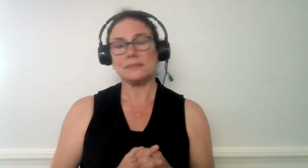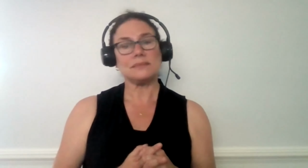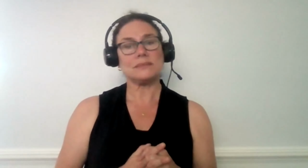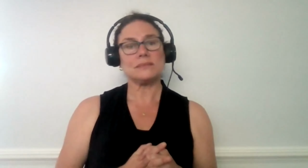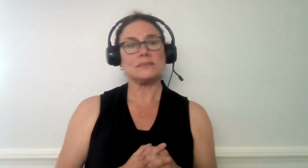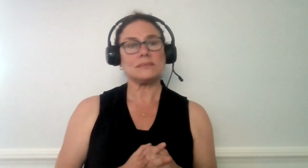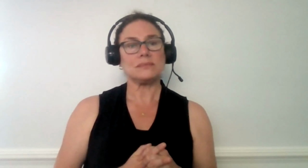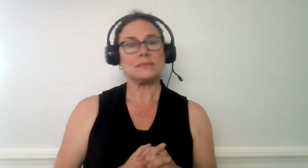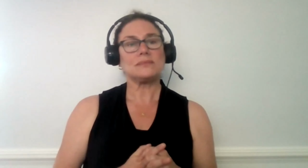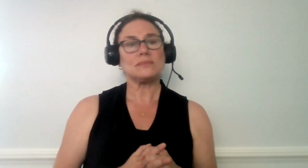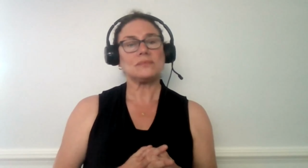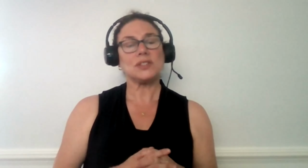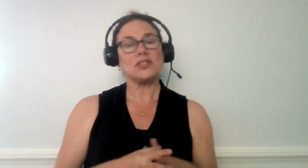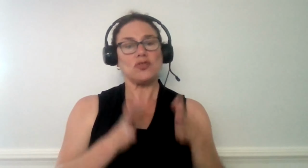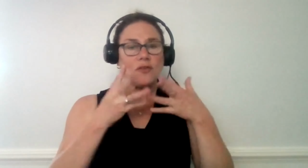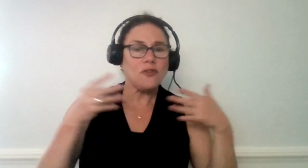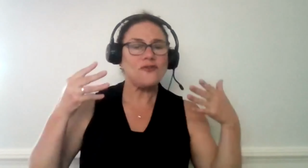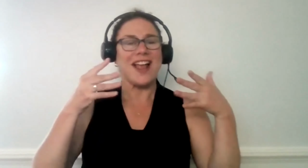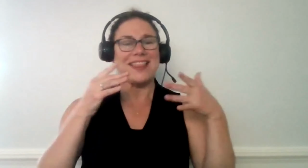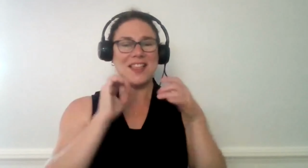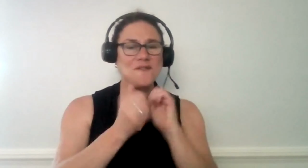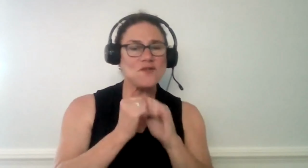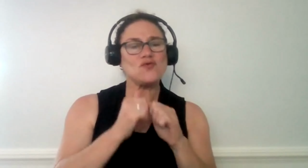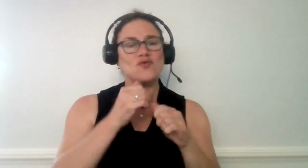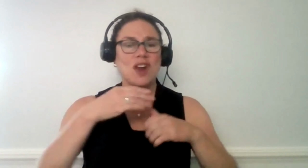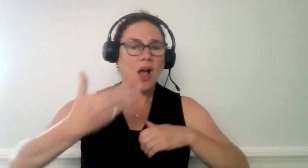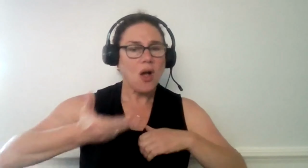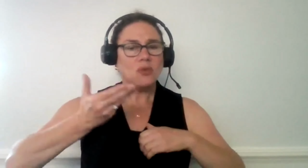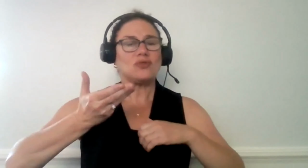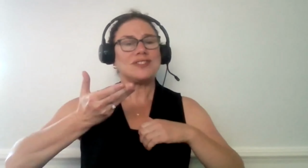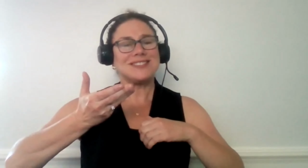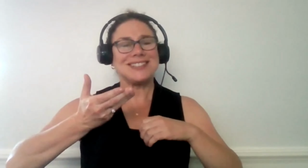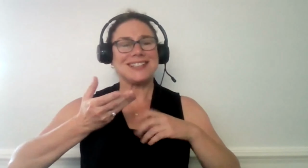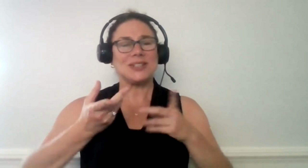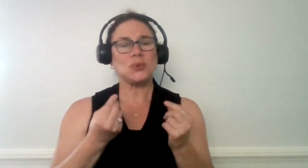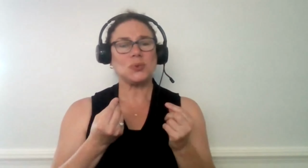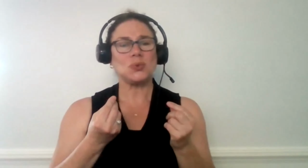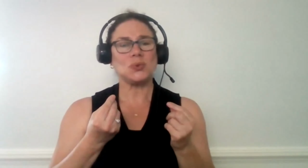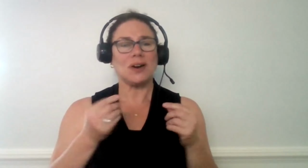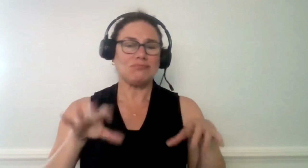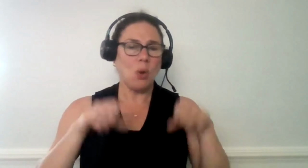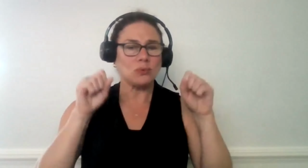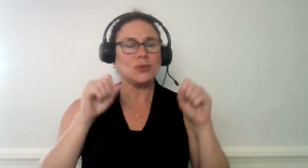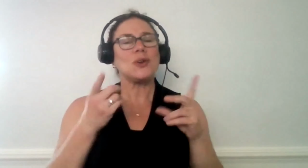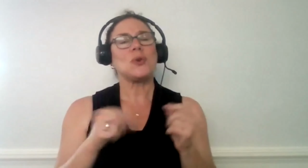Does the friendly feud host do other events? Douglas Harriman (he/him): Other events?